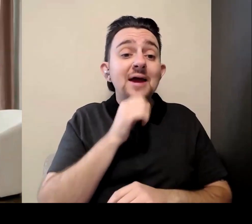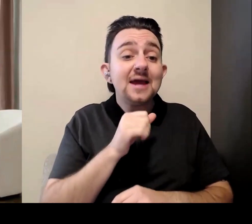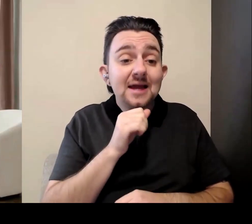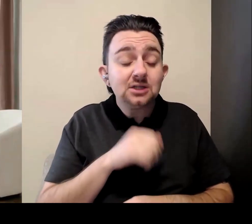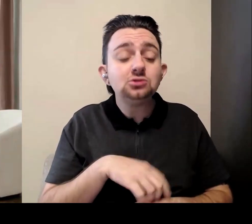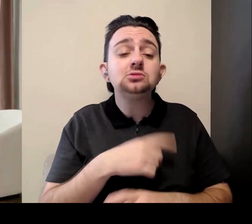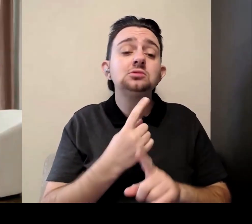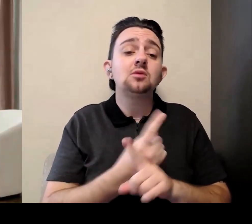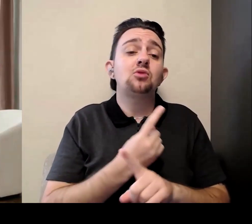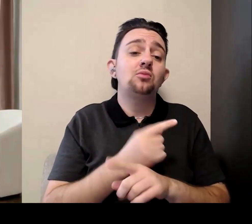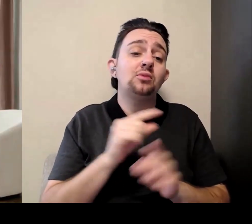standards, okay?